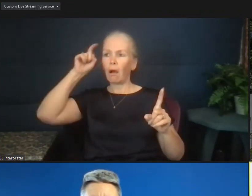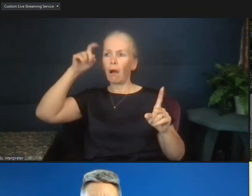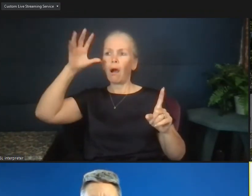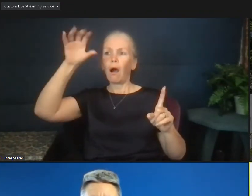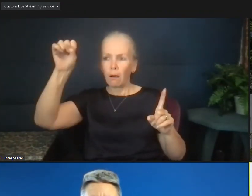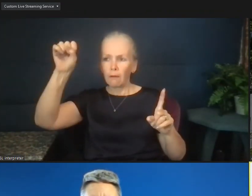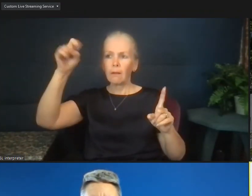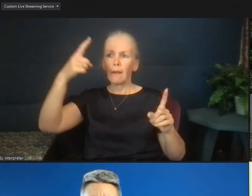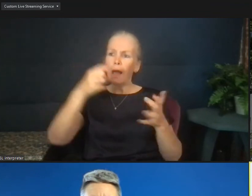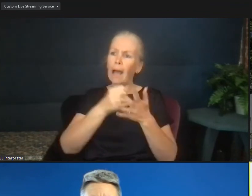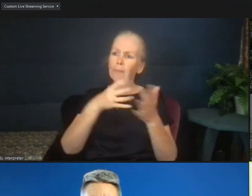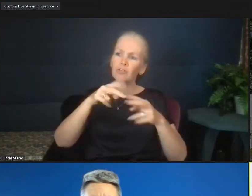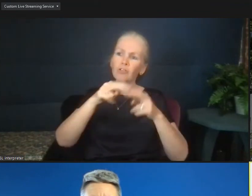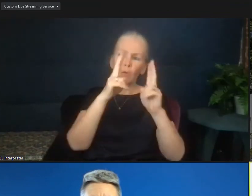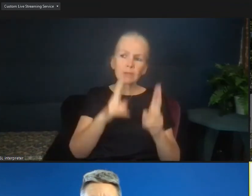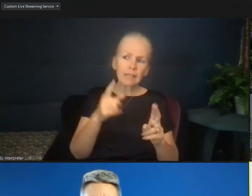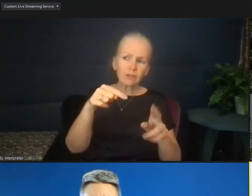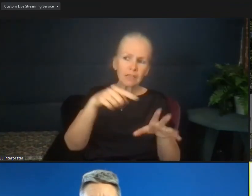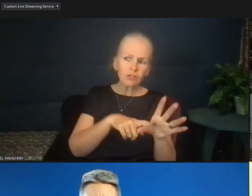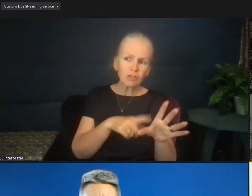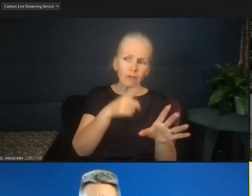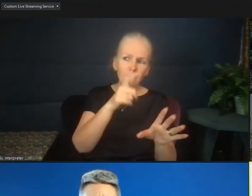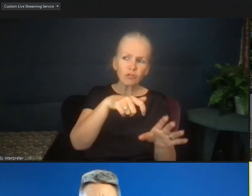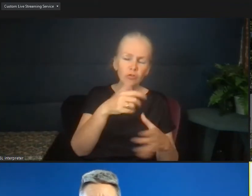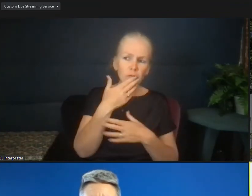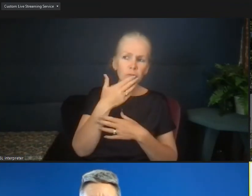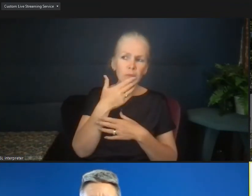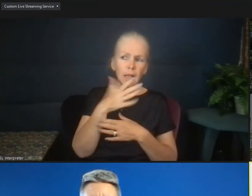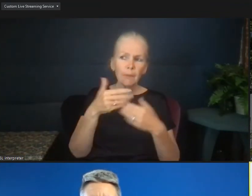our accommodation in this unit accommodation? How much more are we charging disabled students for an